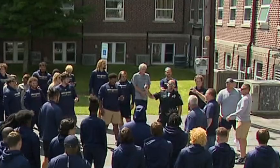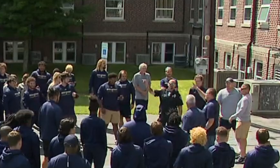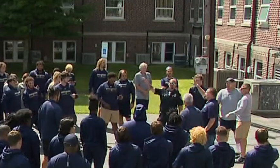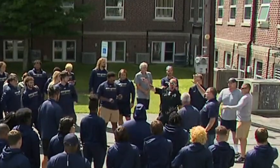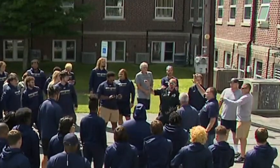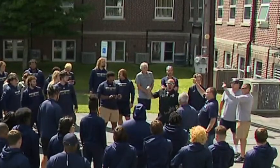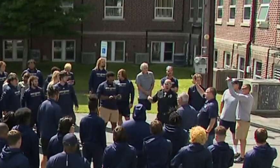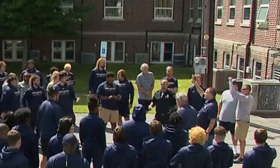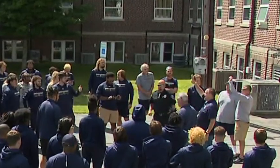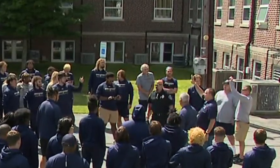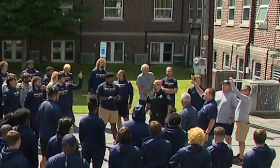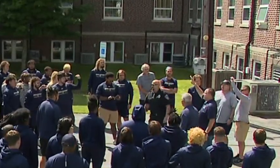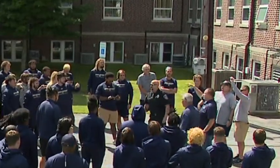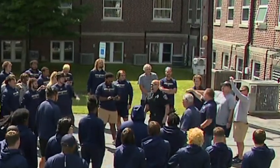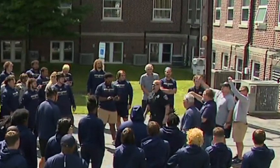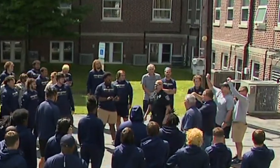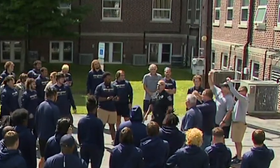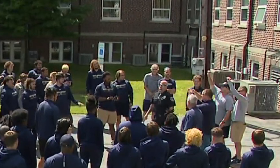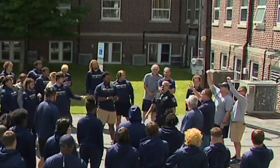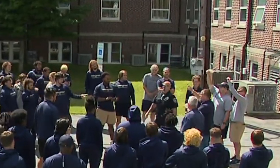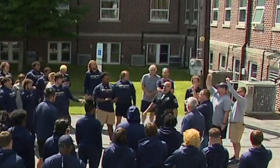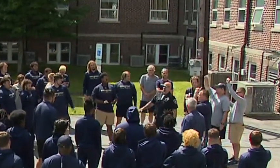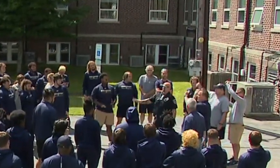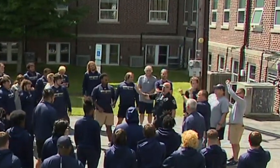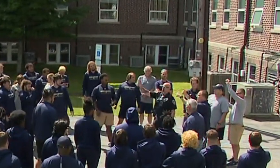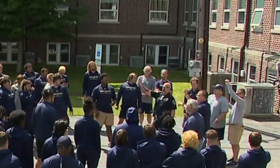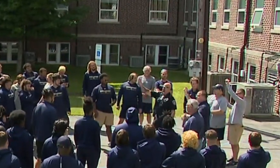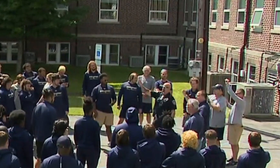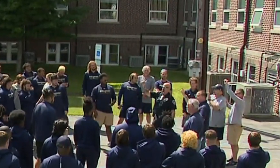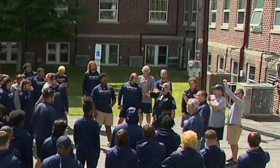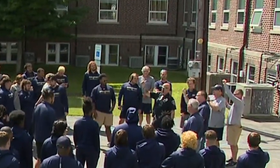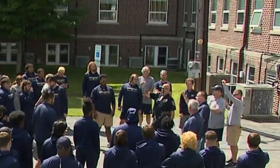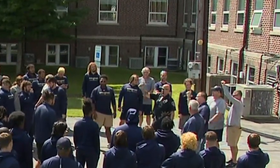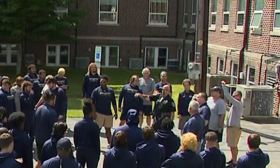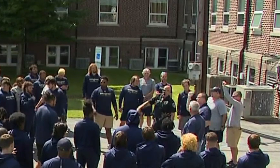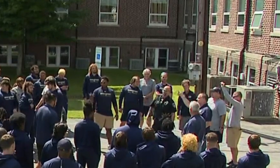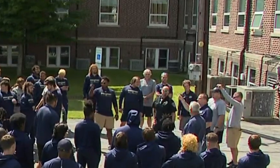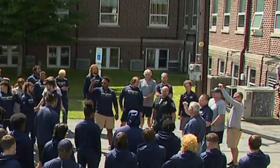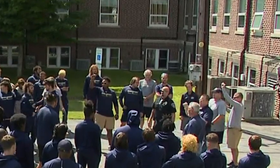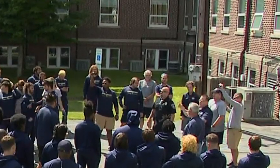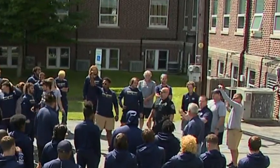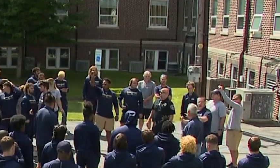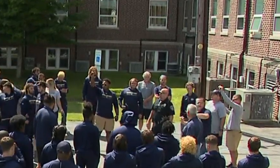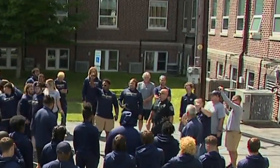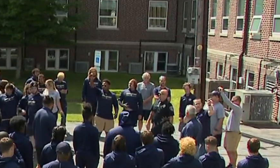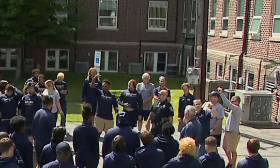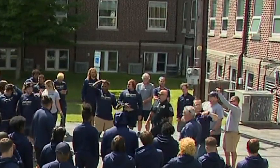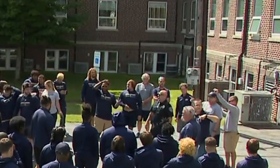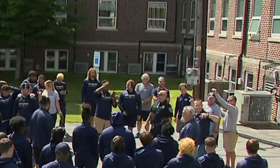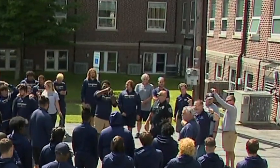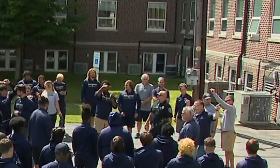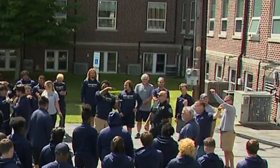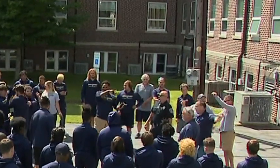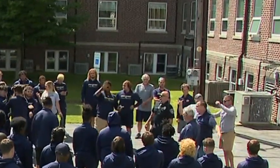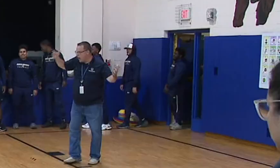The Gallaudet University football team were the guests for a pep rally at the Scranton School for the Deaf and Hard of Hearing.